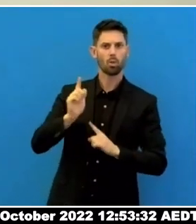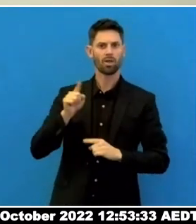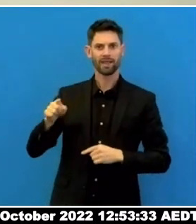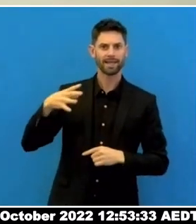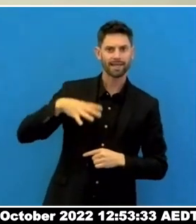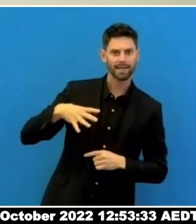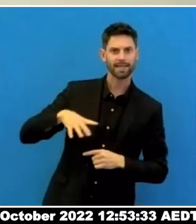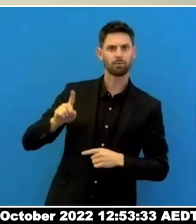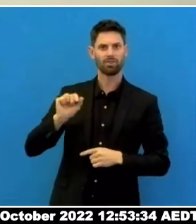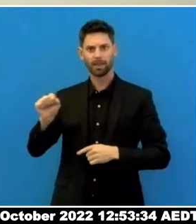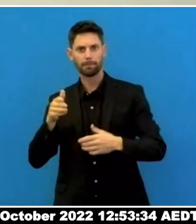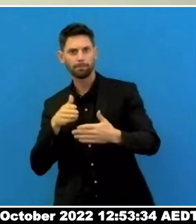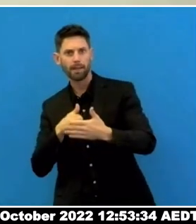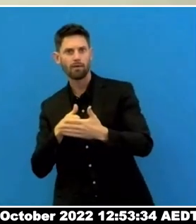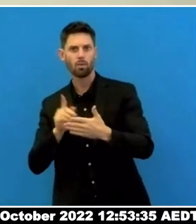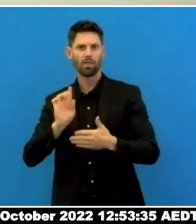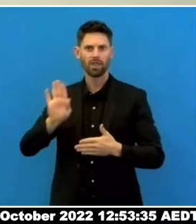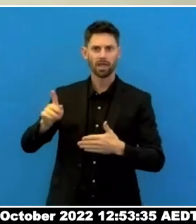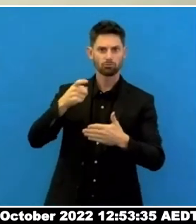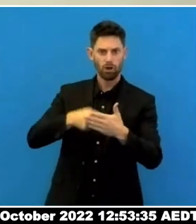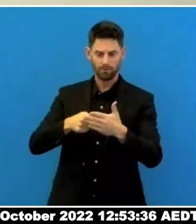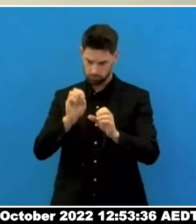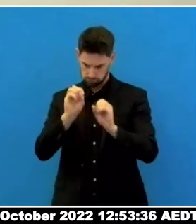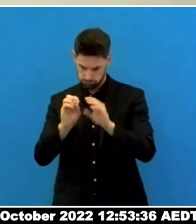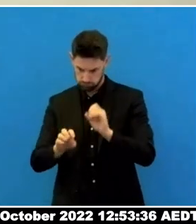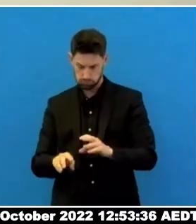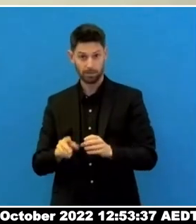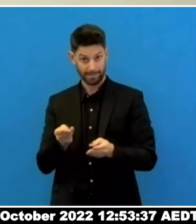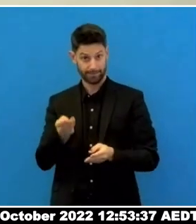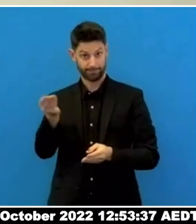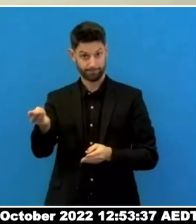so a practical way to share information across the system and empowers the client,